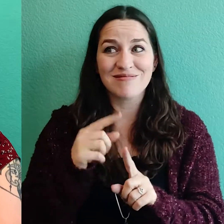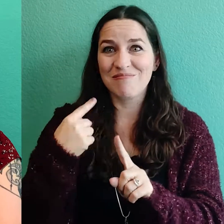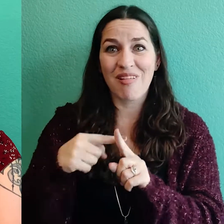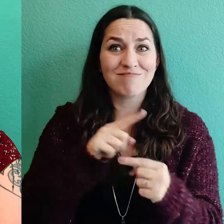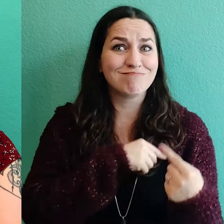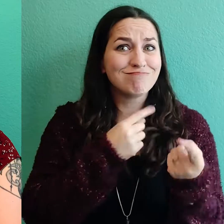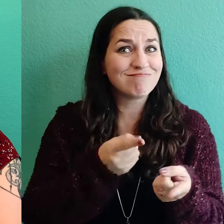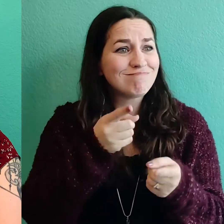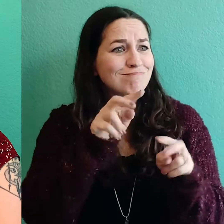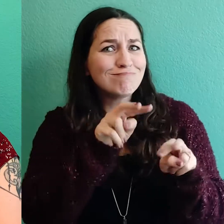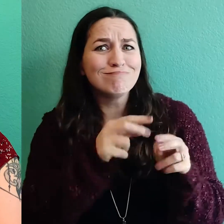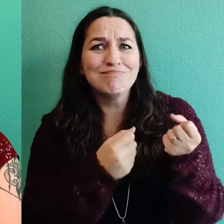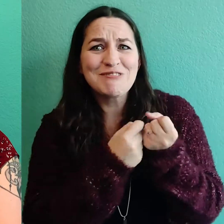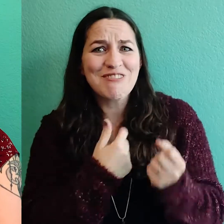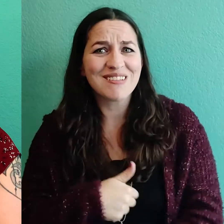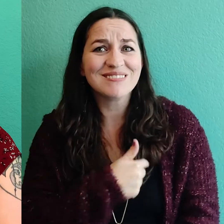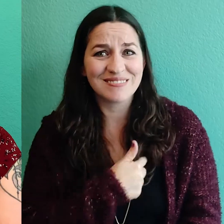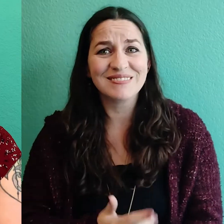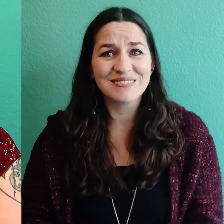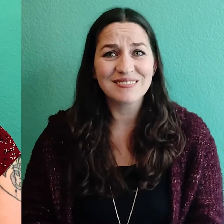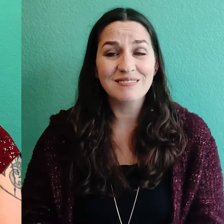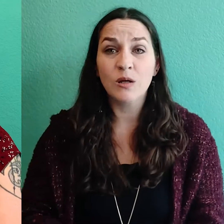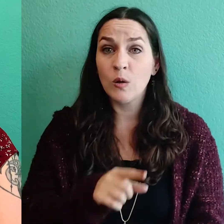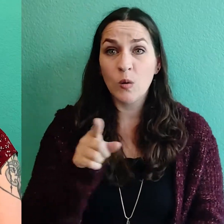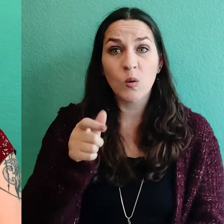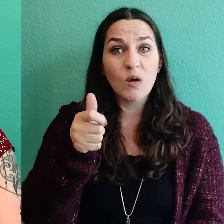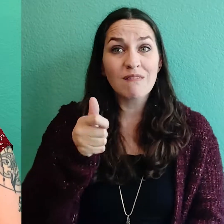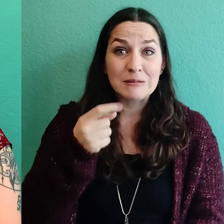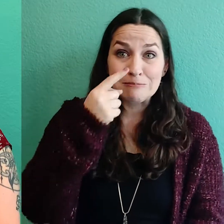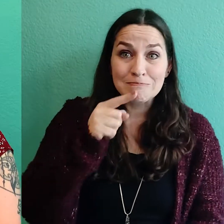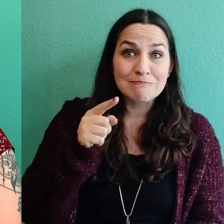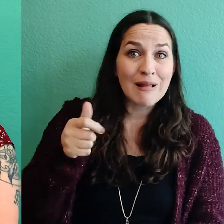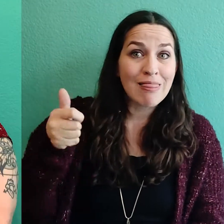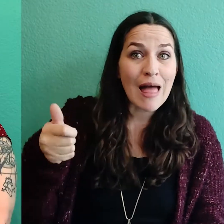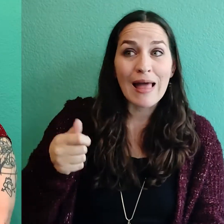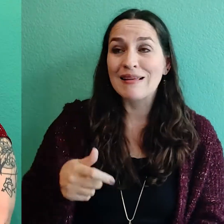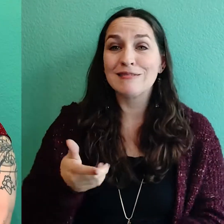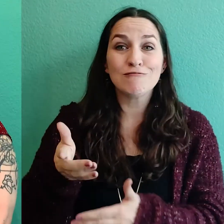and all of the other work we do. When you like, share, subscribe or